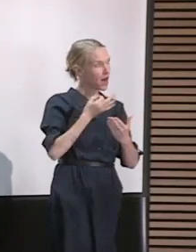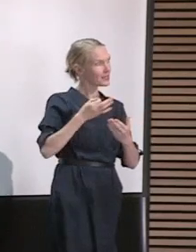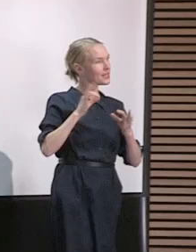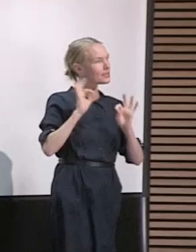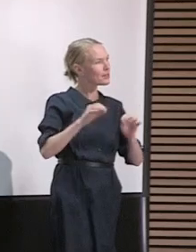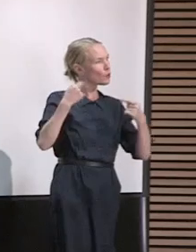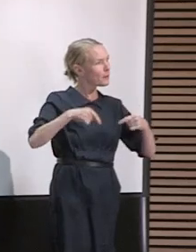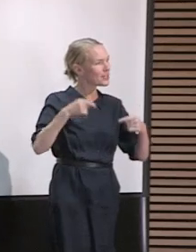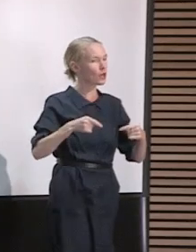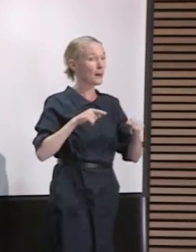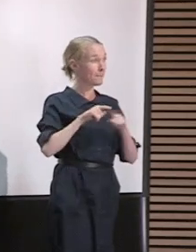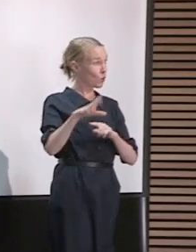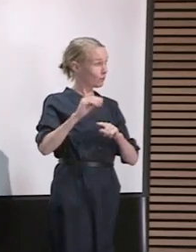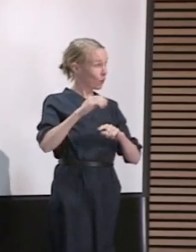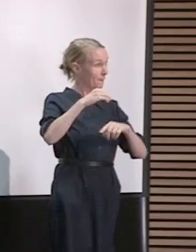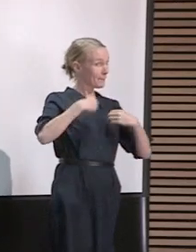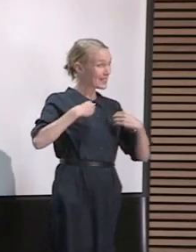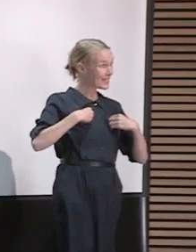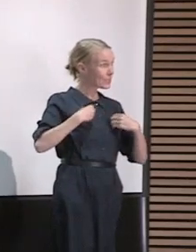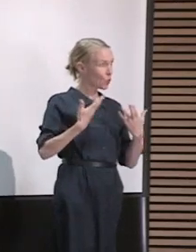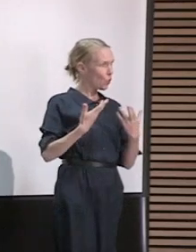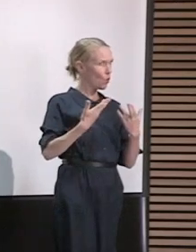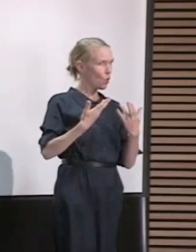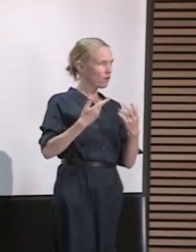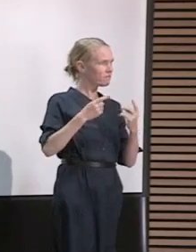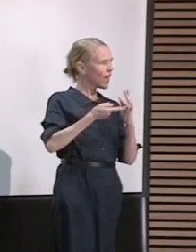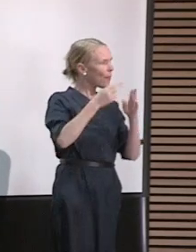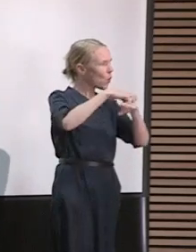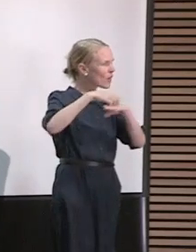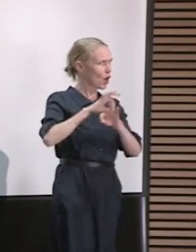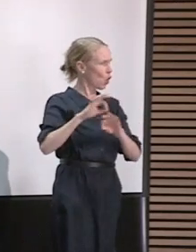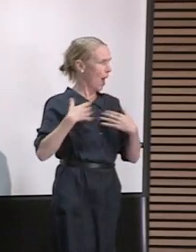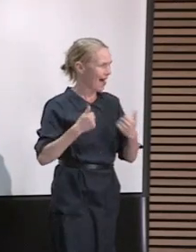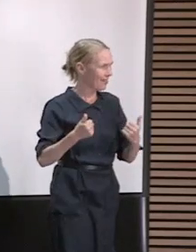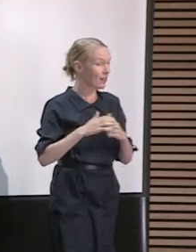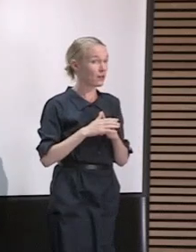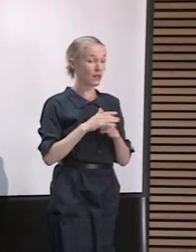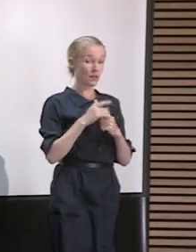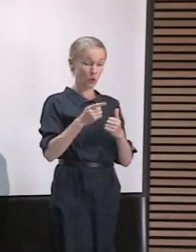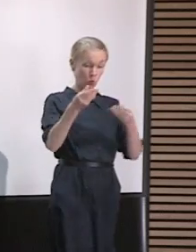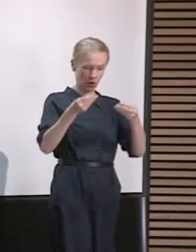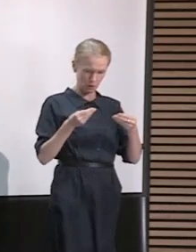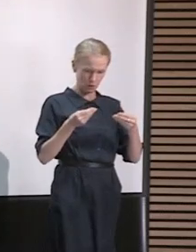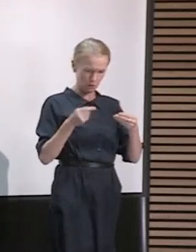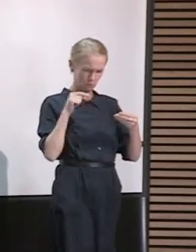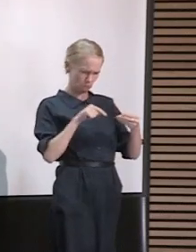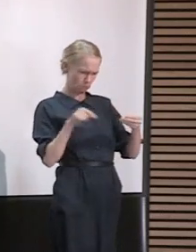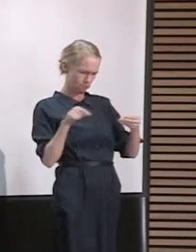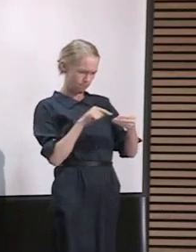they've come in to bolster our team. Any of these exemptions that involve - most of them involve businesses or non-health organisations - we